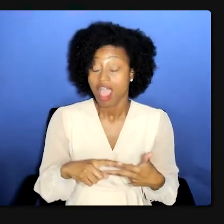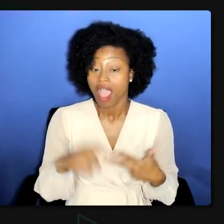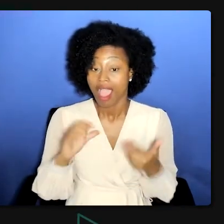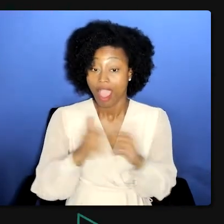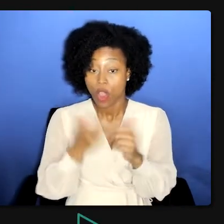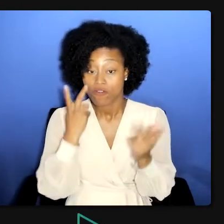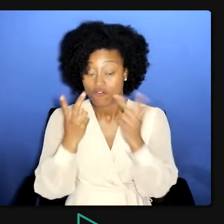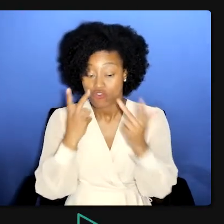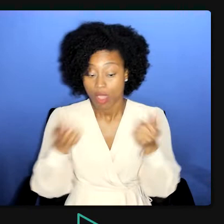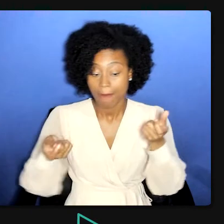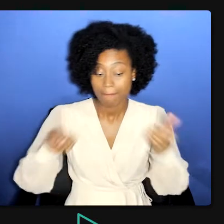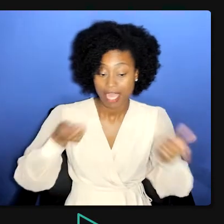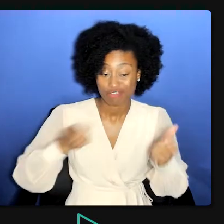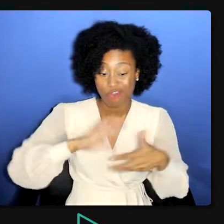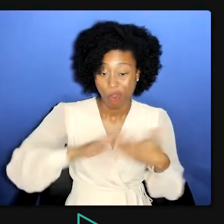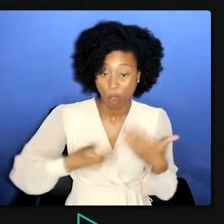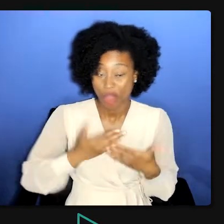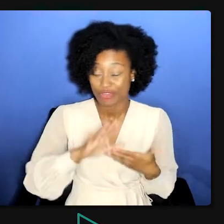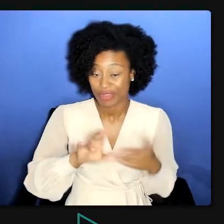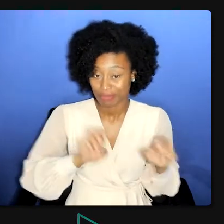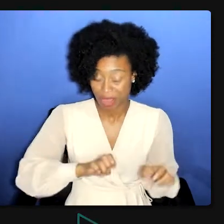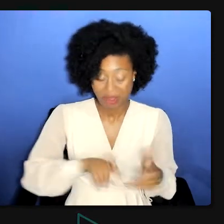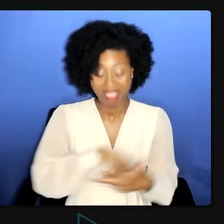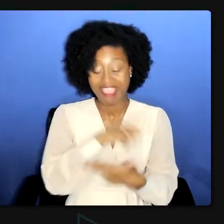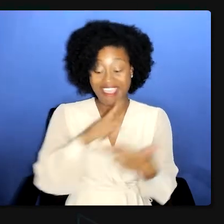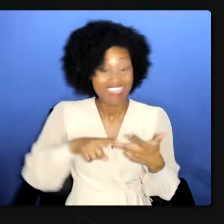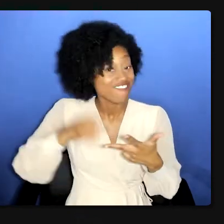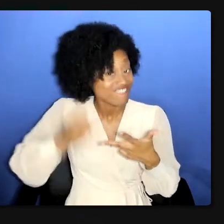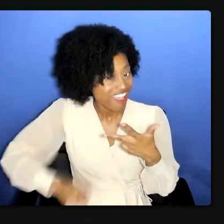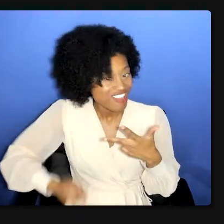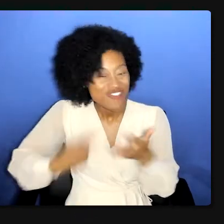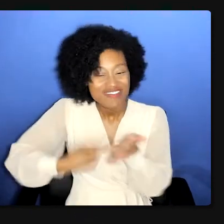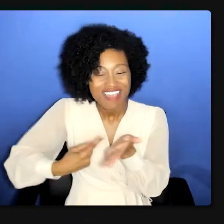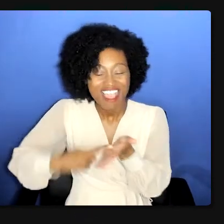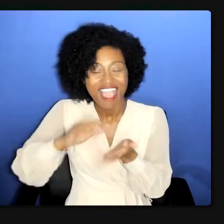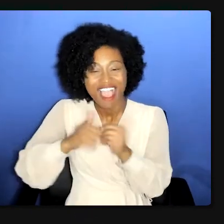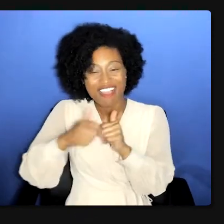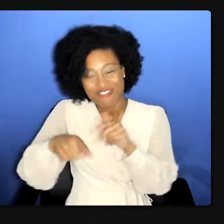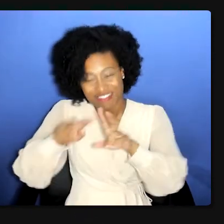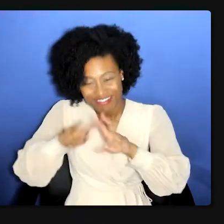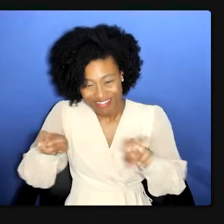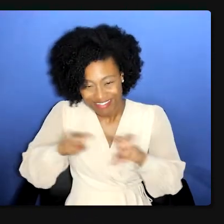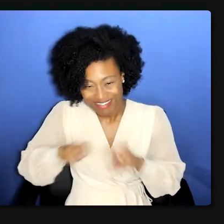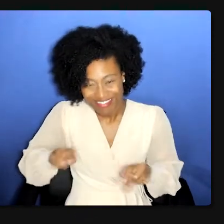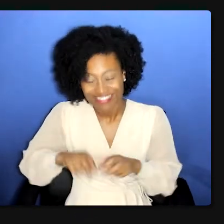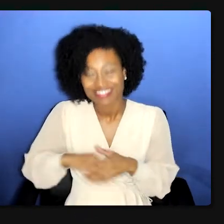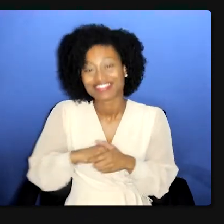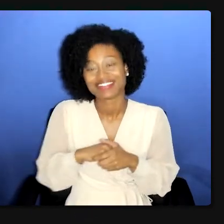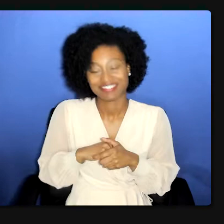Next we talk about how to view and manage all of your experiments. And finally we'll go over how to analyze